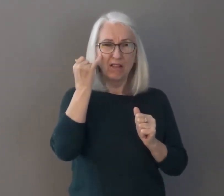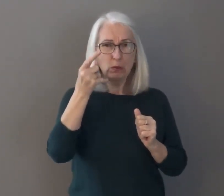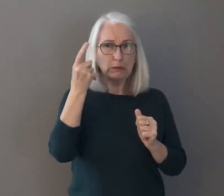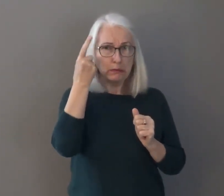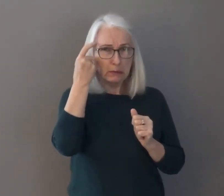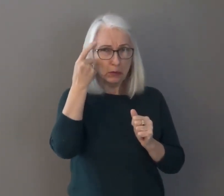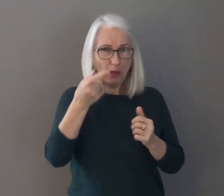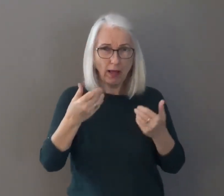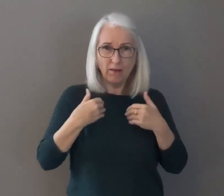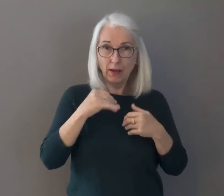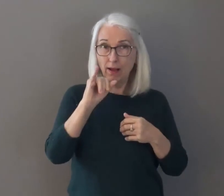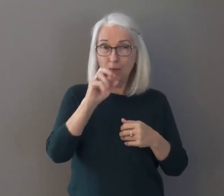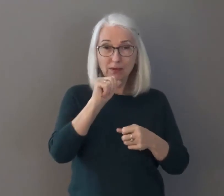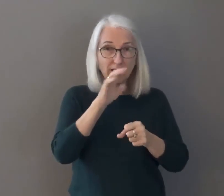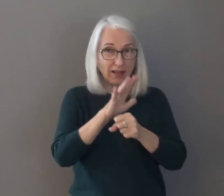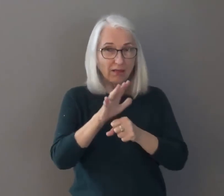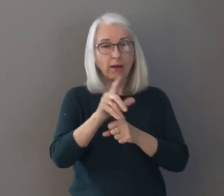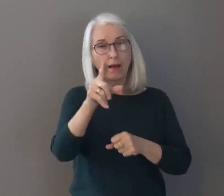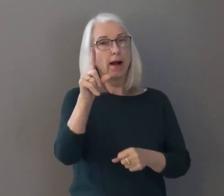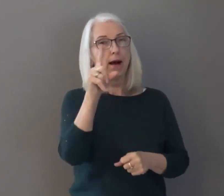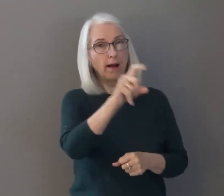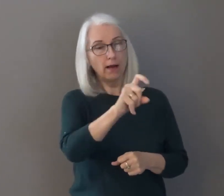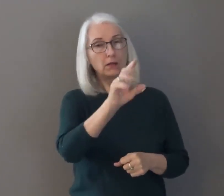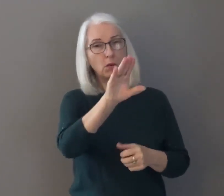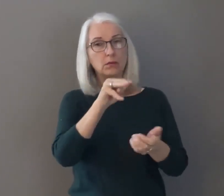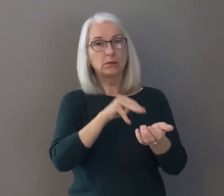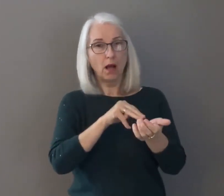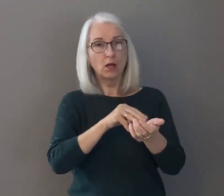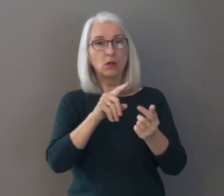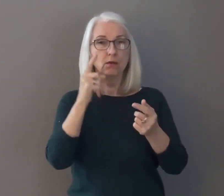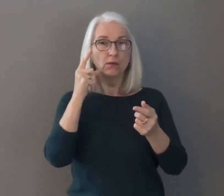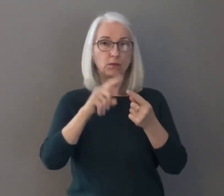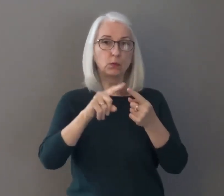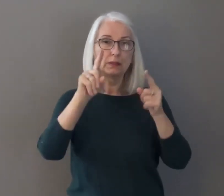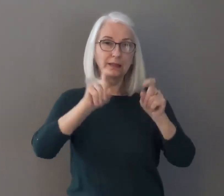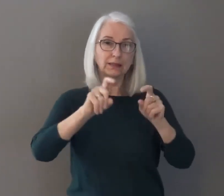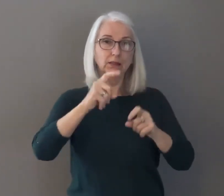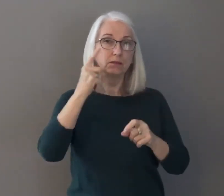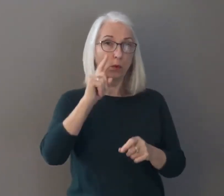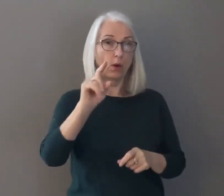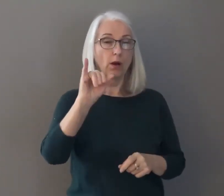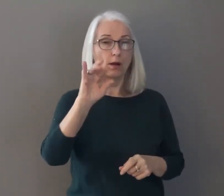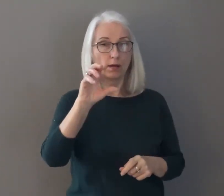If you suspect you have iron deficiency, ask your doctor to test for it.